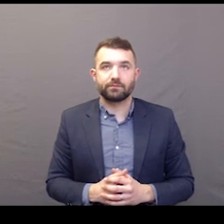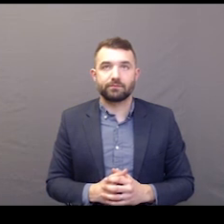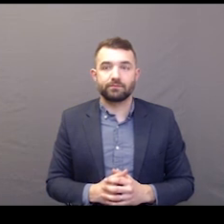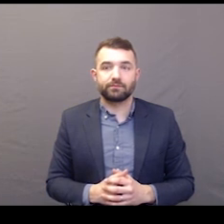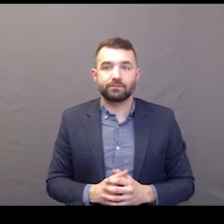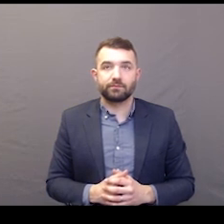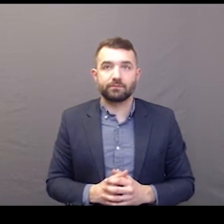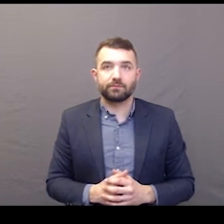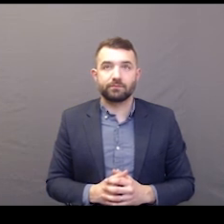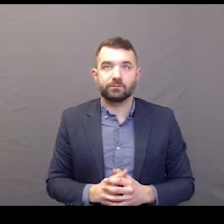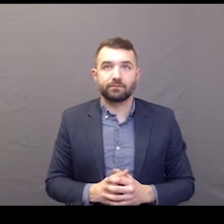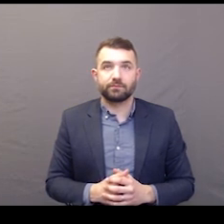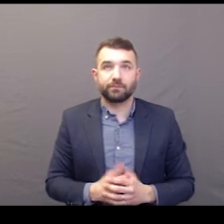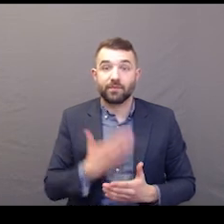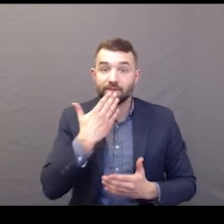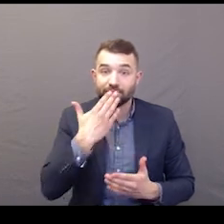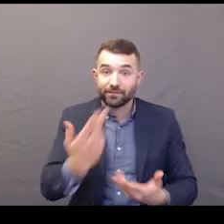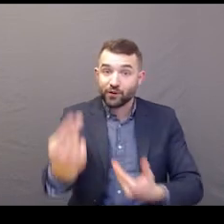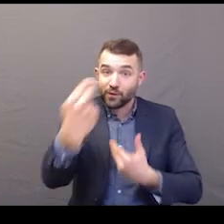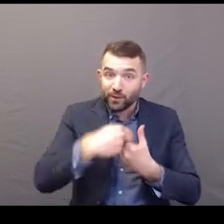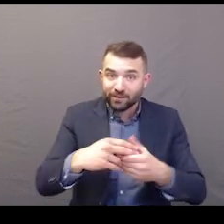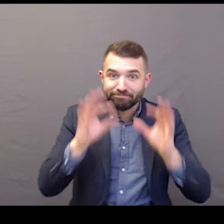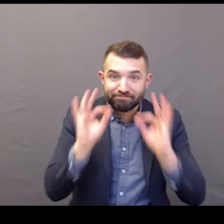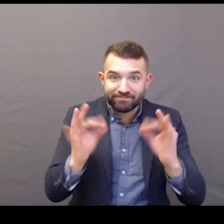Thank you for joining us.